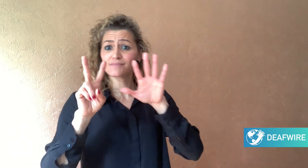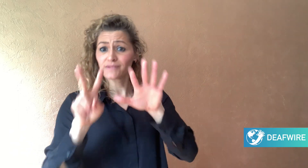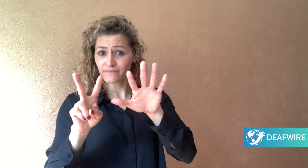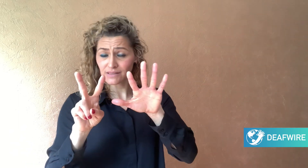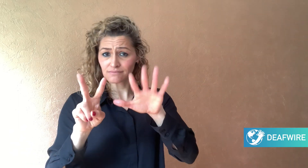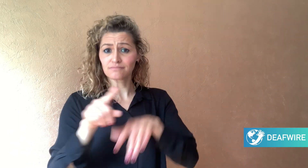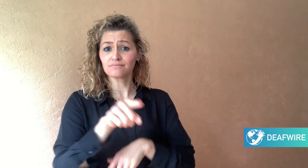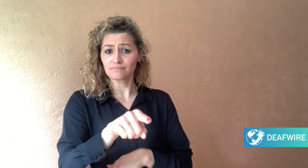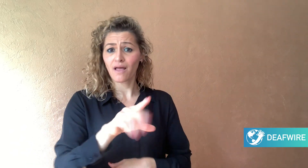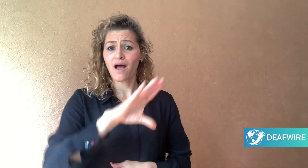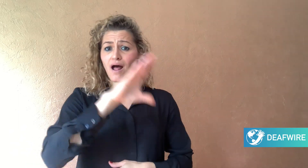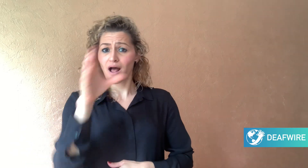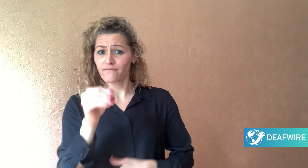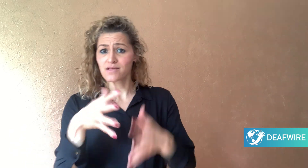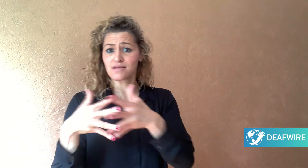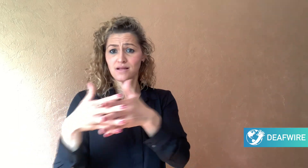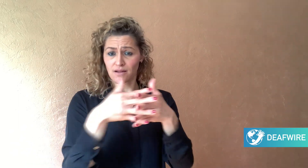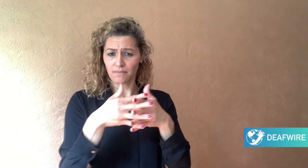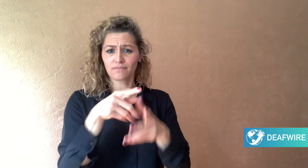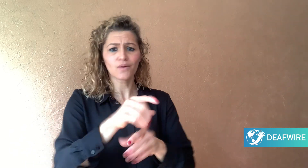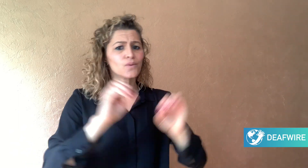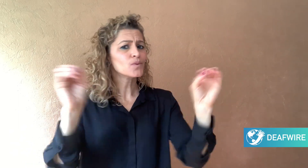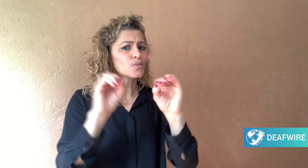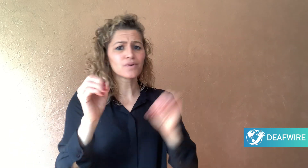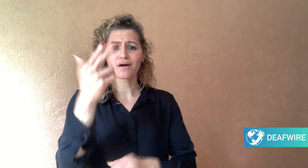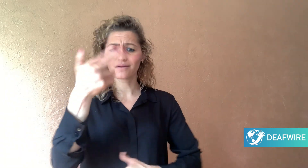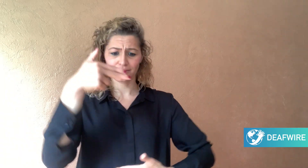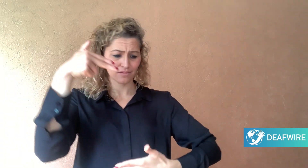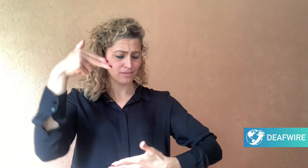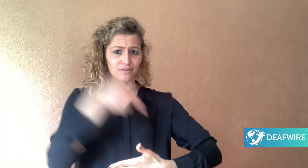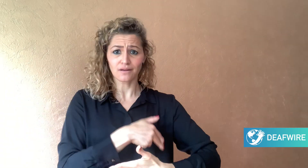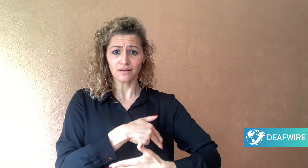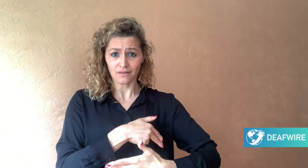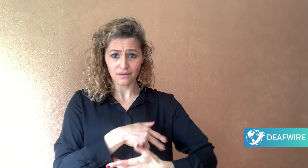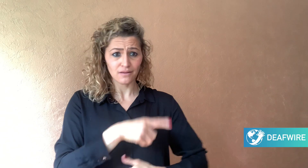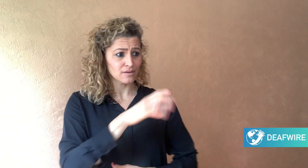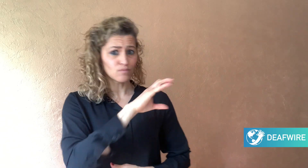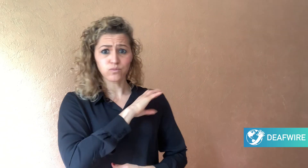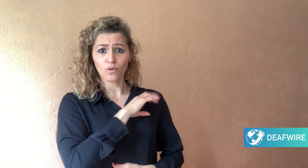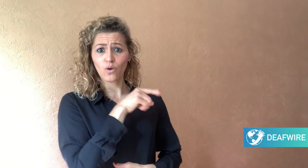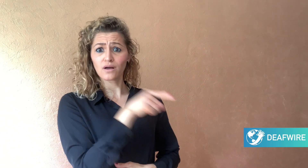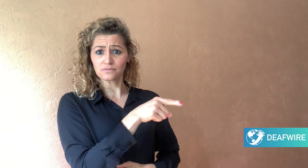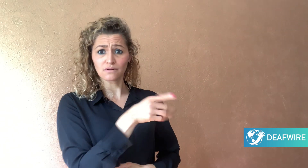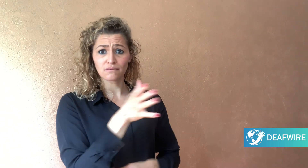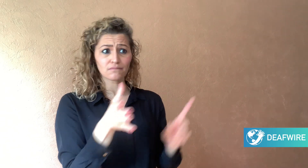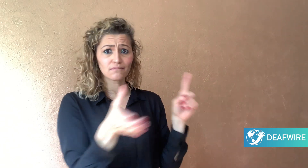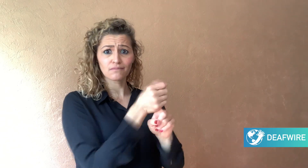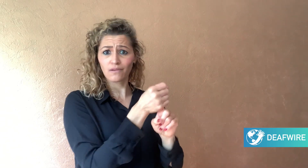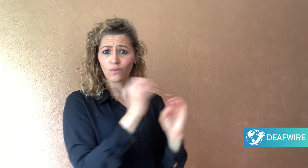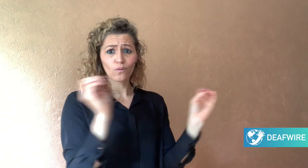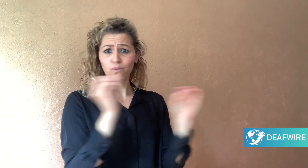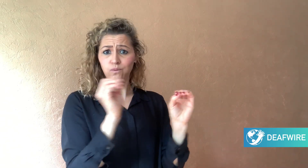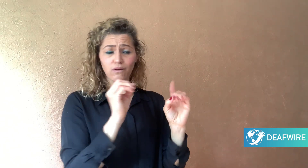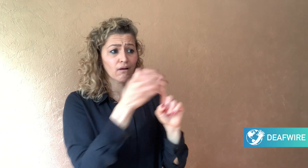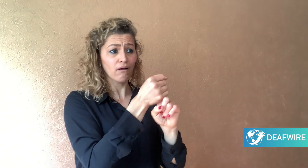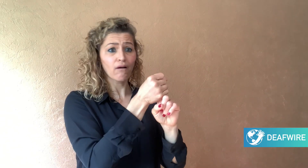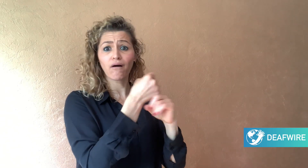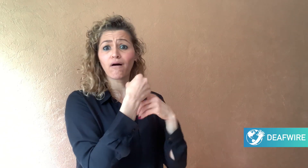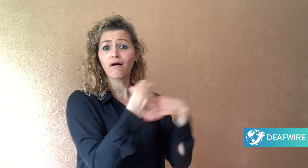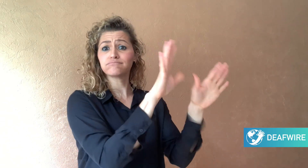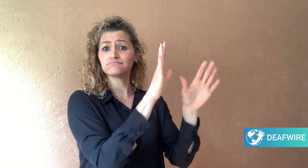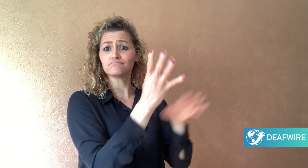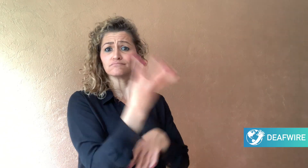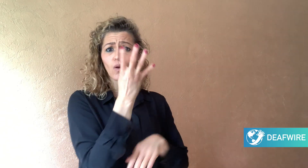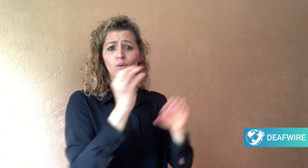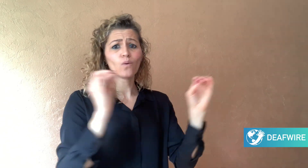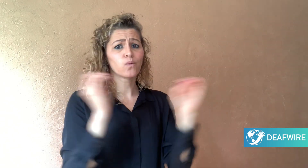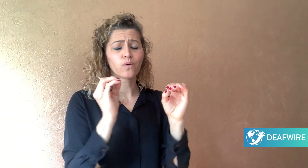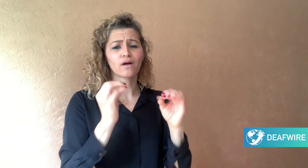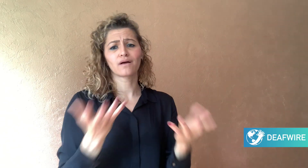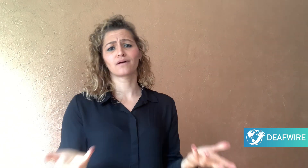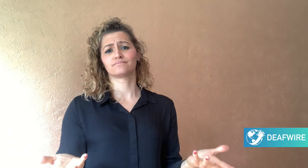an unarmed 17-year old African American. In the last 3 years,